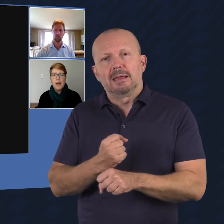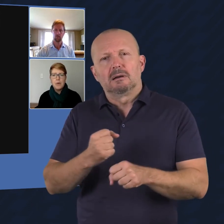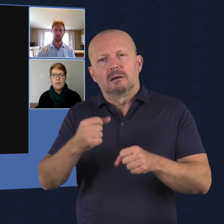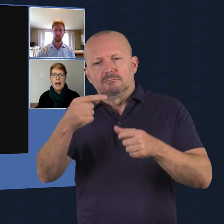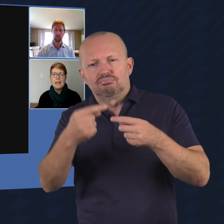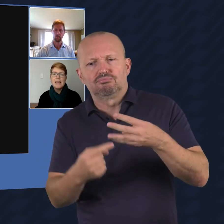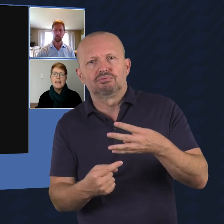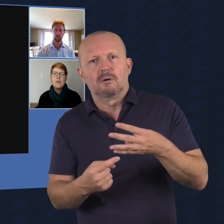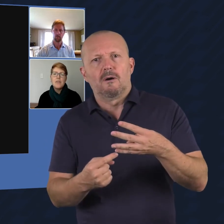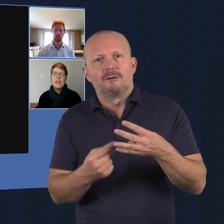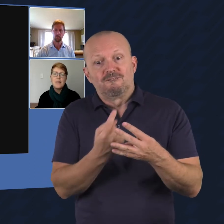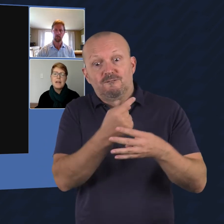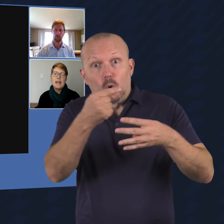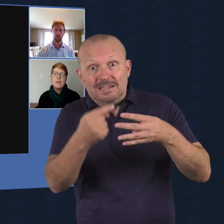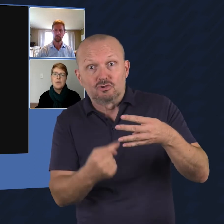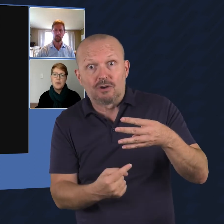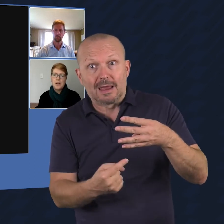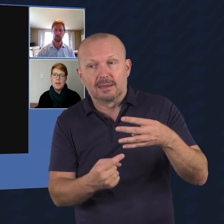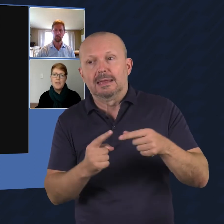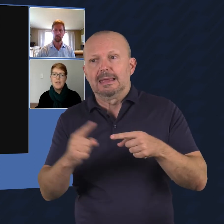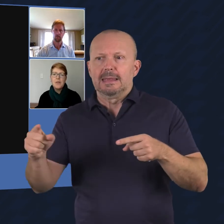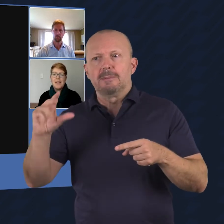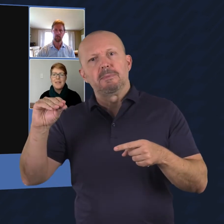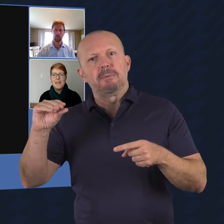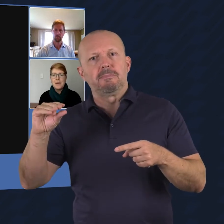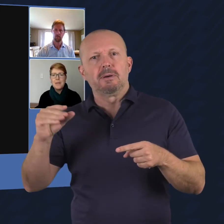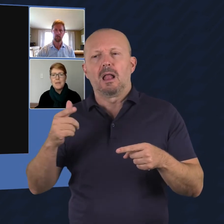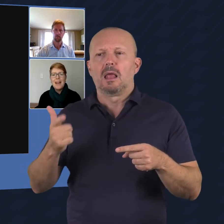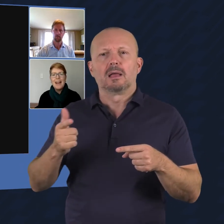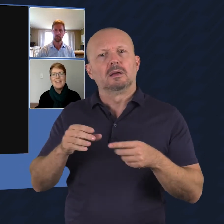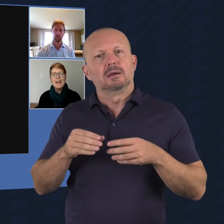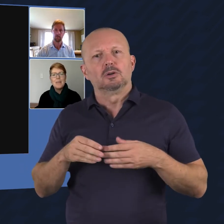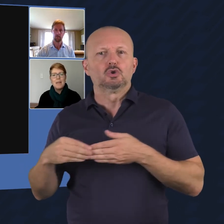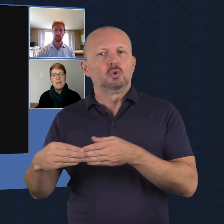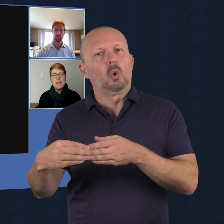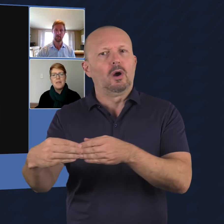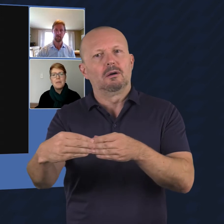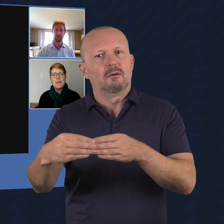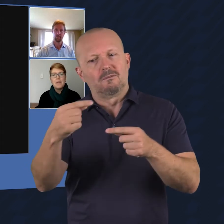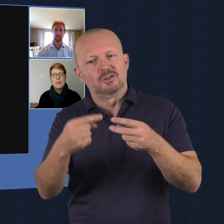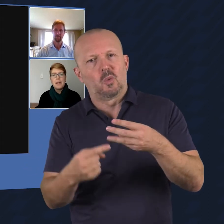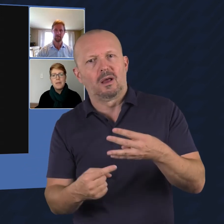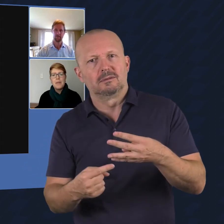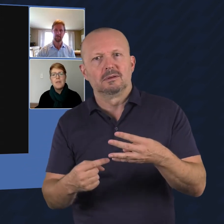every track, in which he gives a guided tour disclosing his secrets and documenting the user experience of